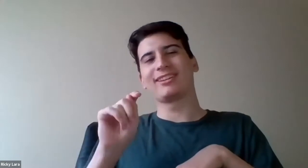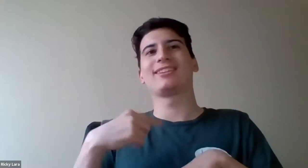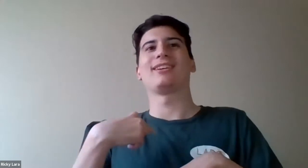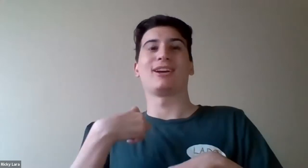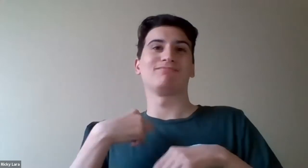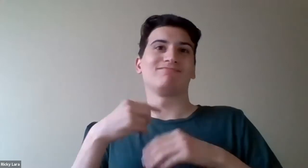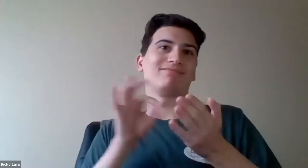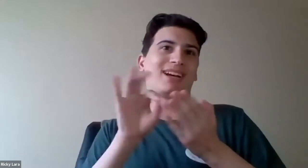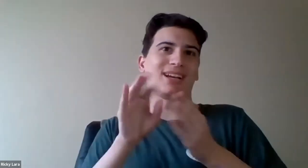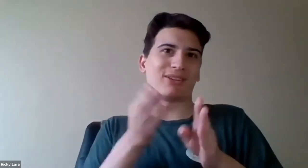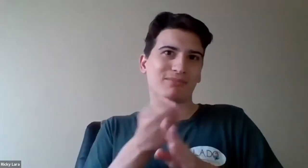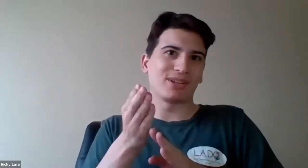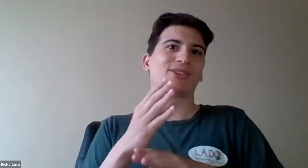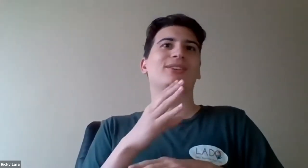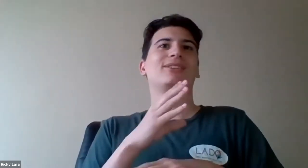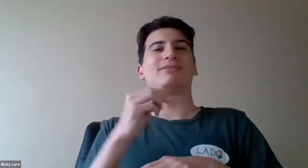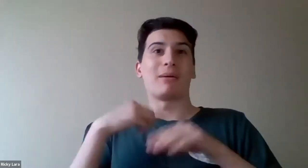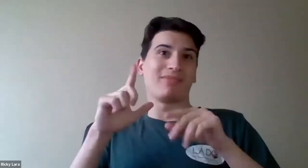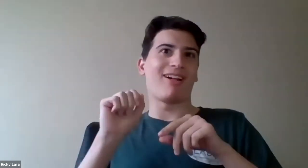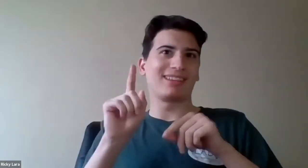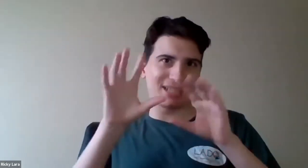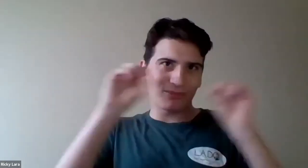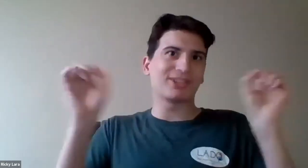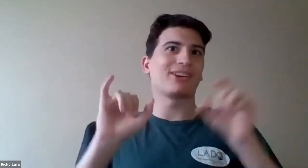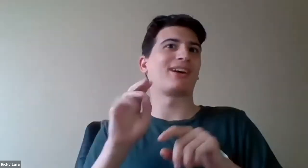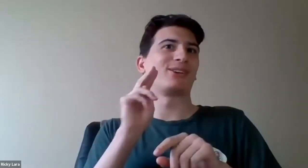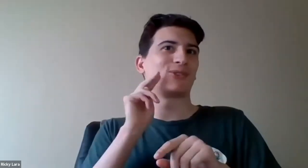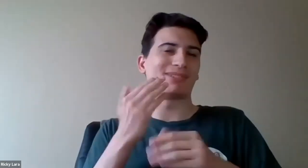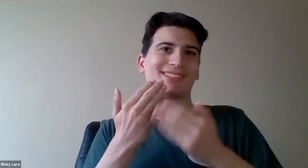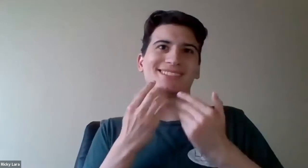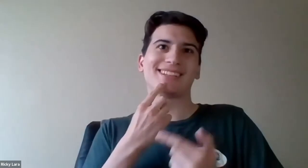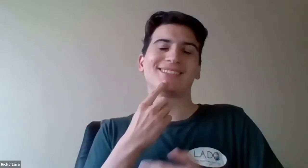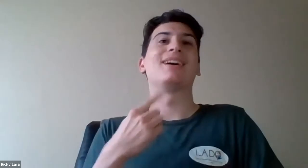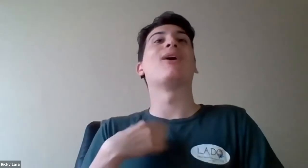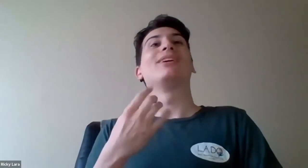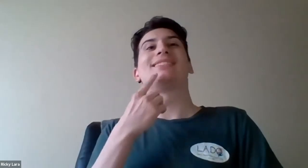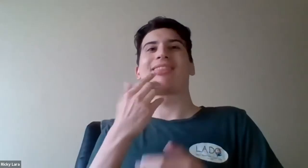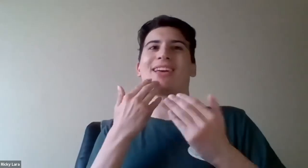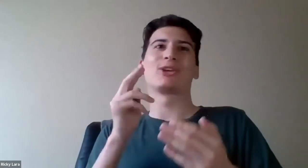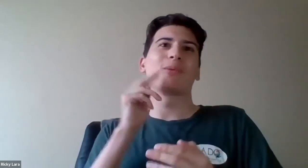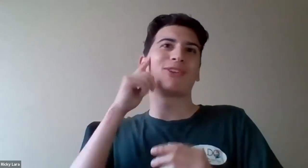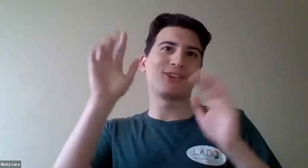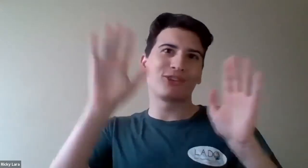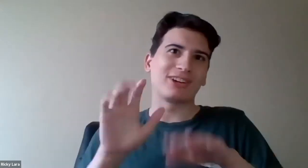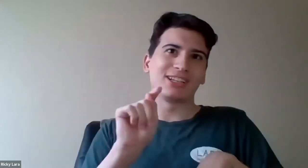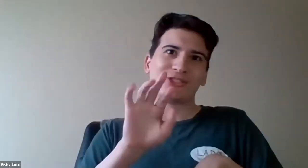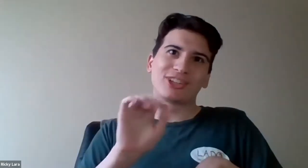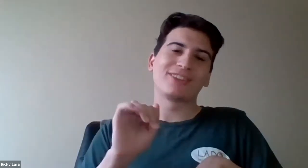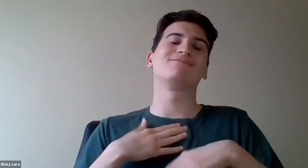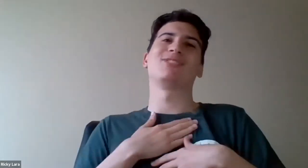I am a senior at NTID, and I am the president of the NTID...